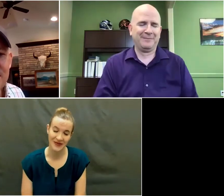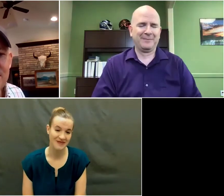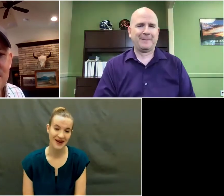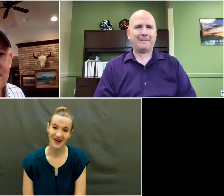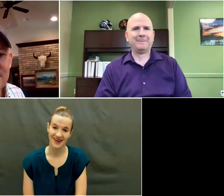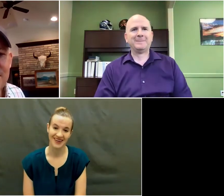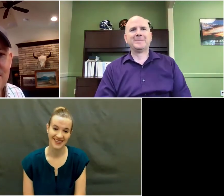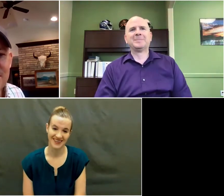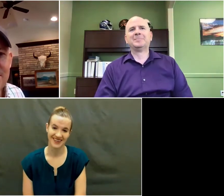would have met her.